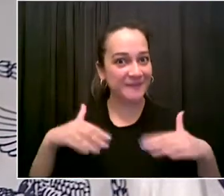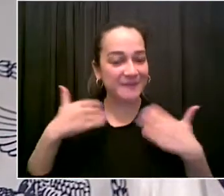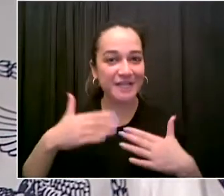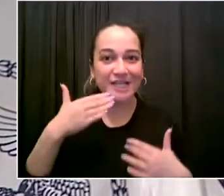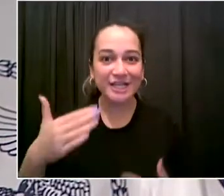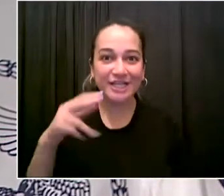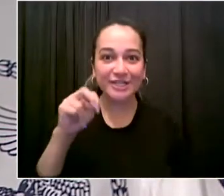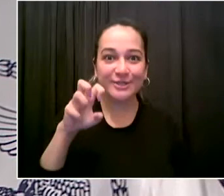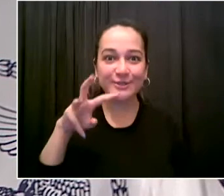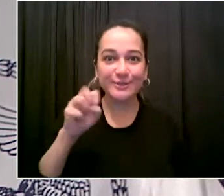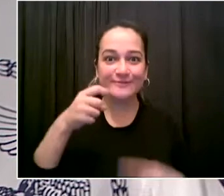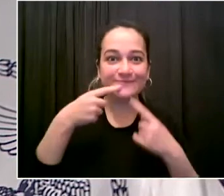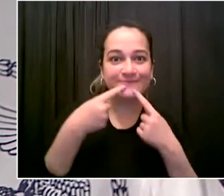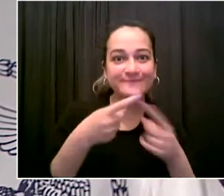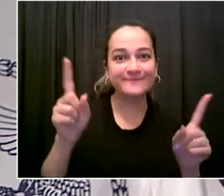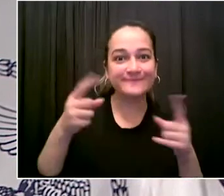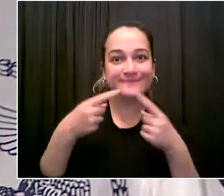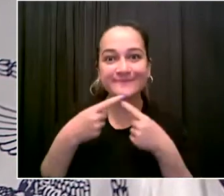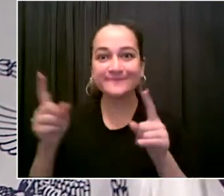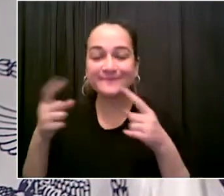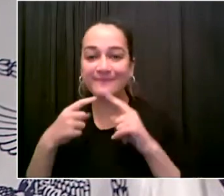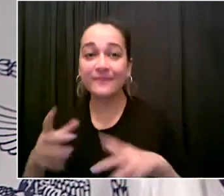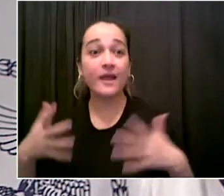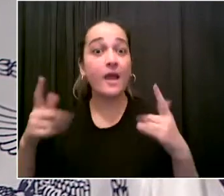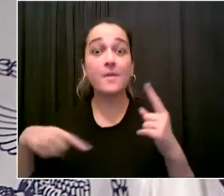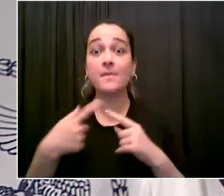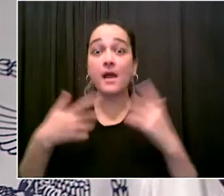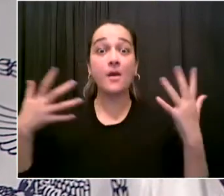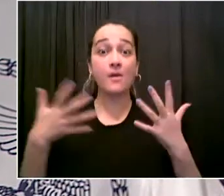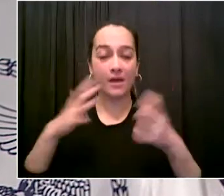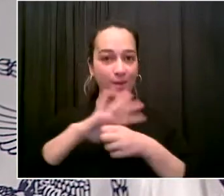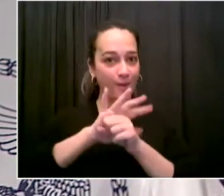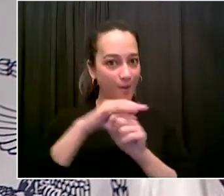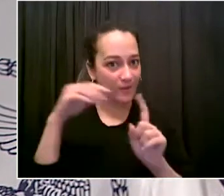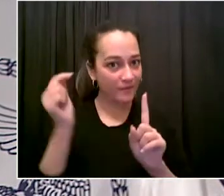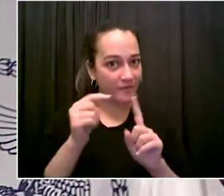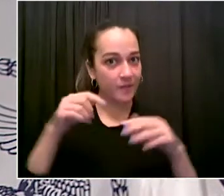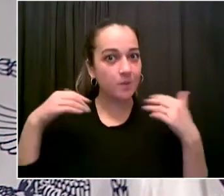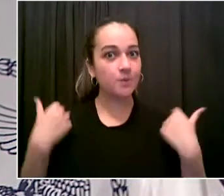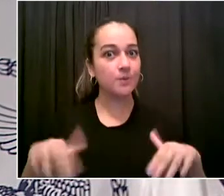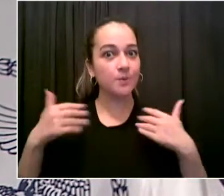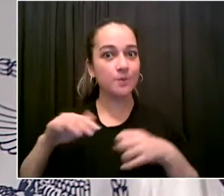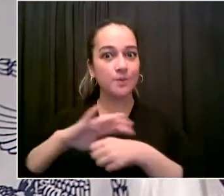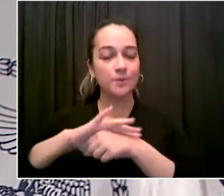GOOD MORNING EVERYONE. MORE GOOD NEWS TODAY IN OUR